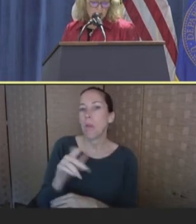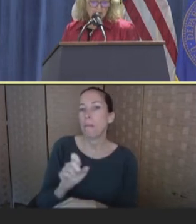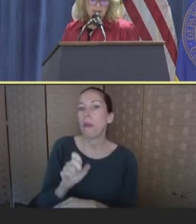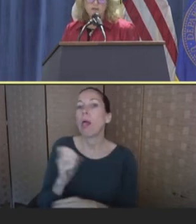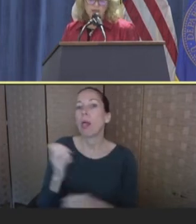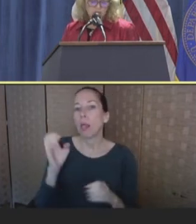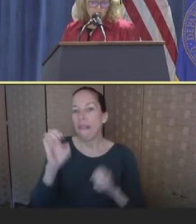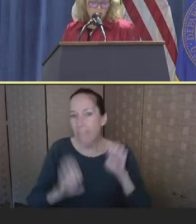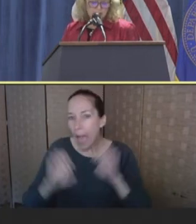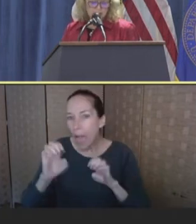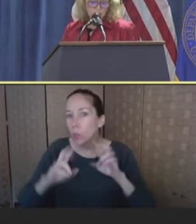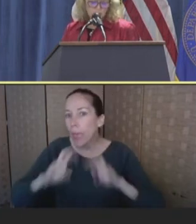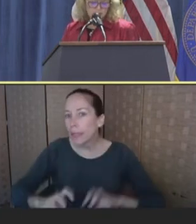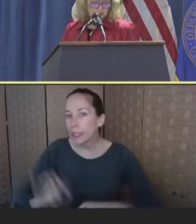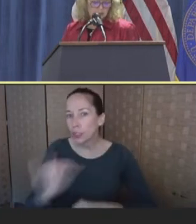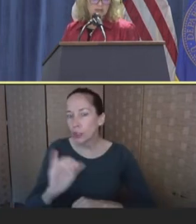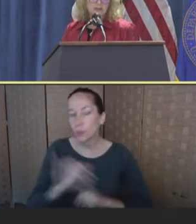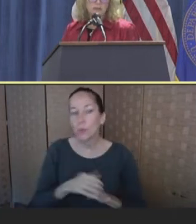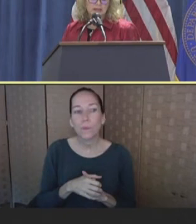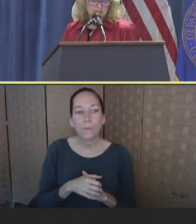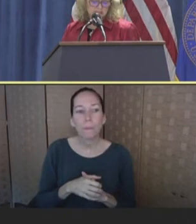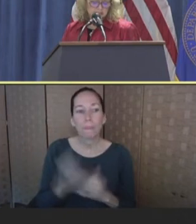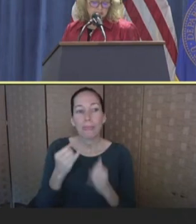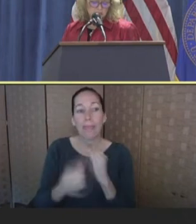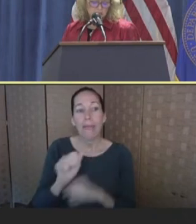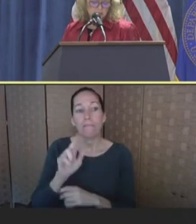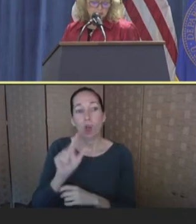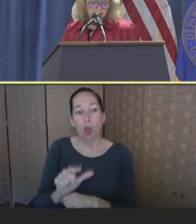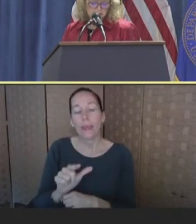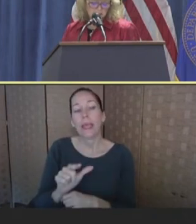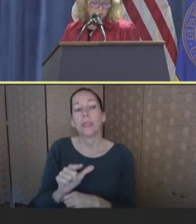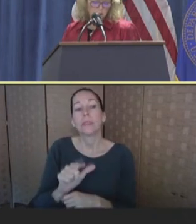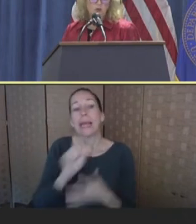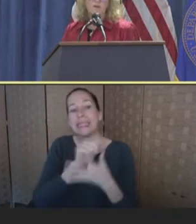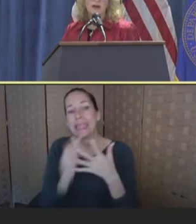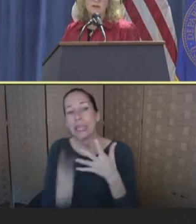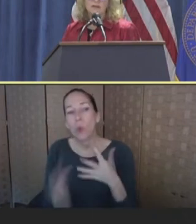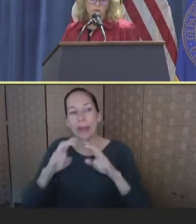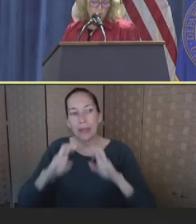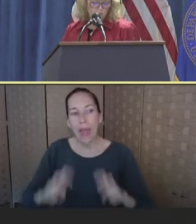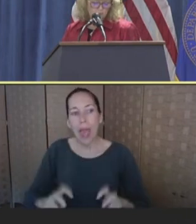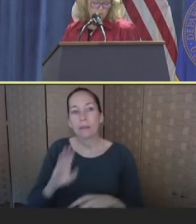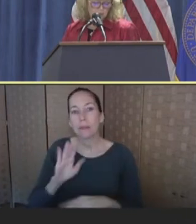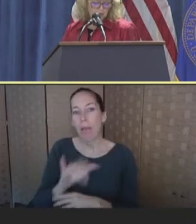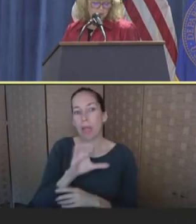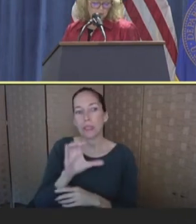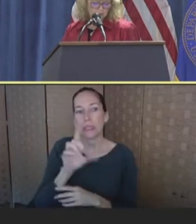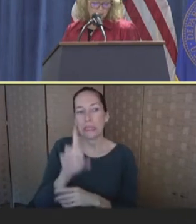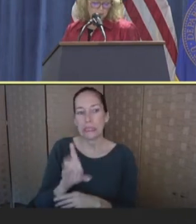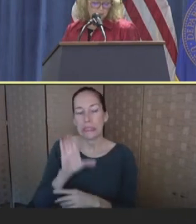And as of the end of August, sequencing analysis by CDC confirmed existence of poliovirus in 43 positive samples.